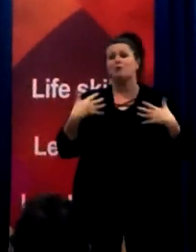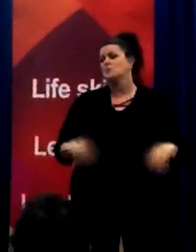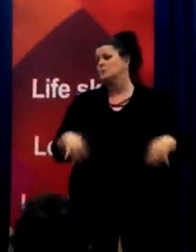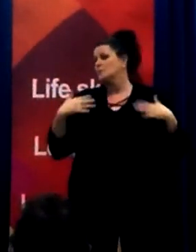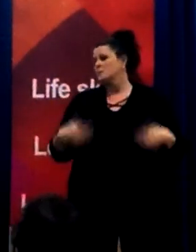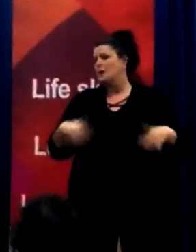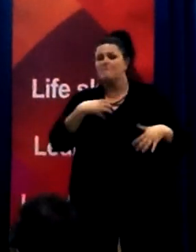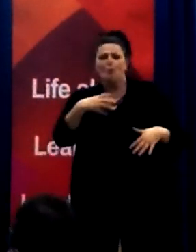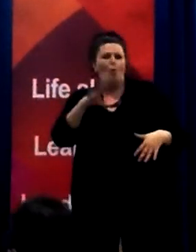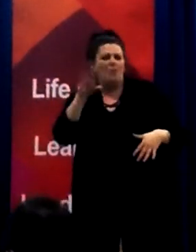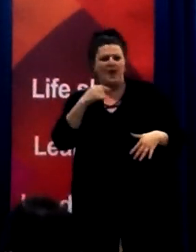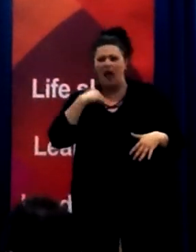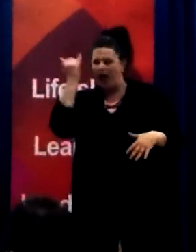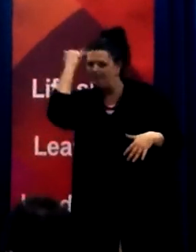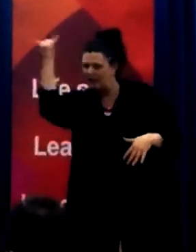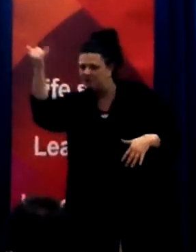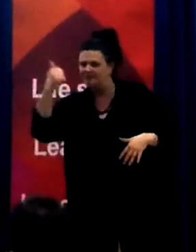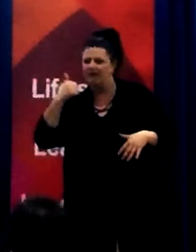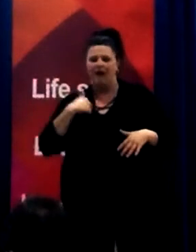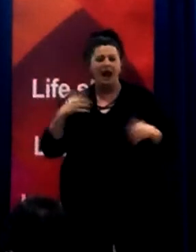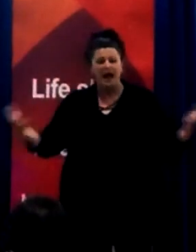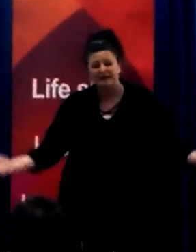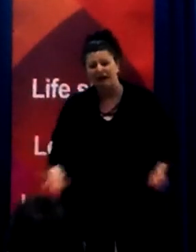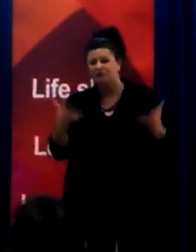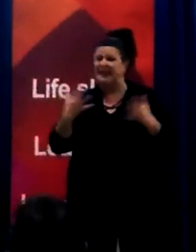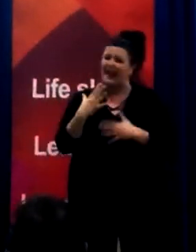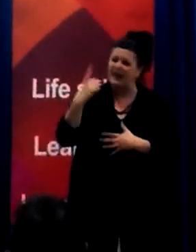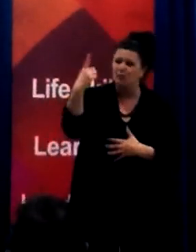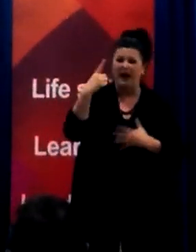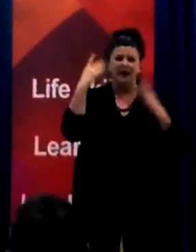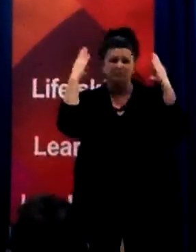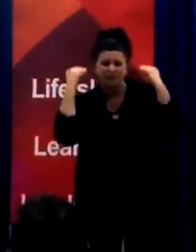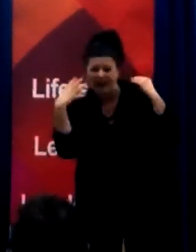and I encourage those who are in the same boat or worse to tell people you know you